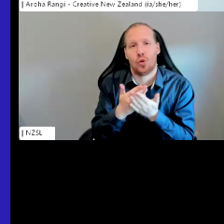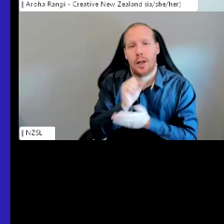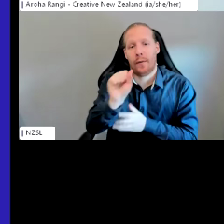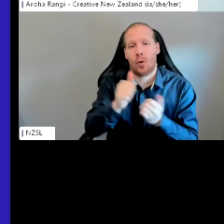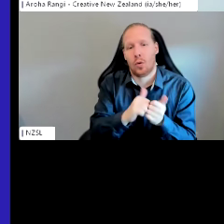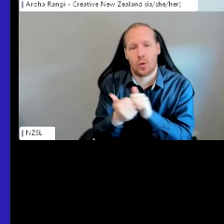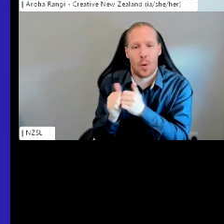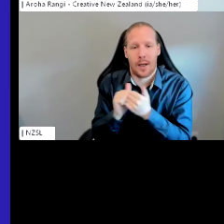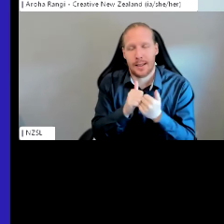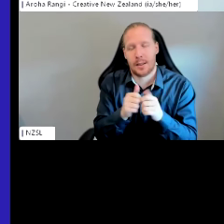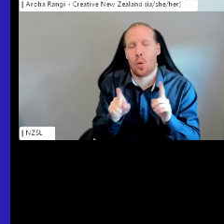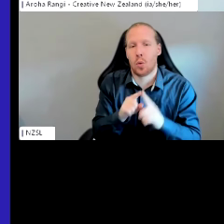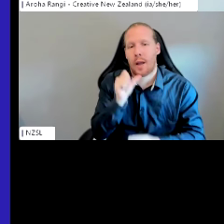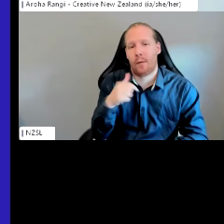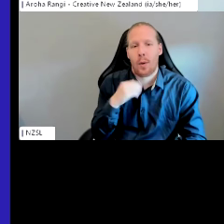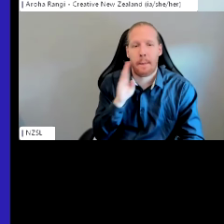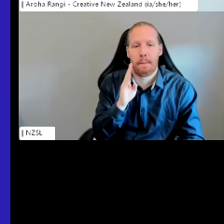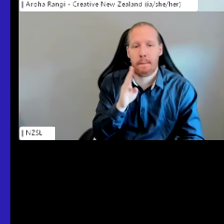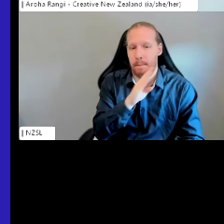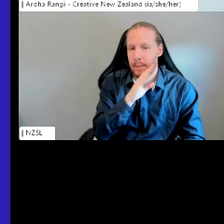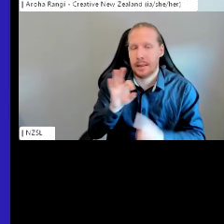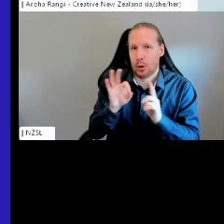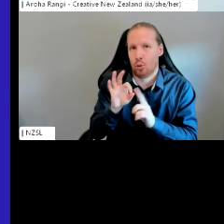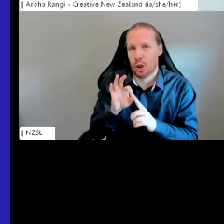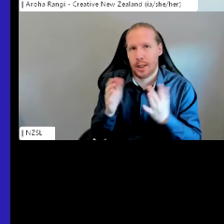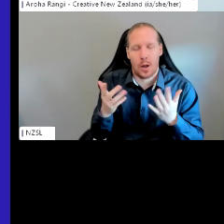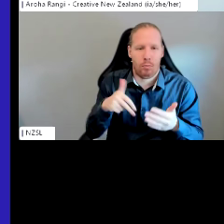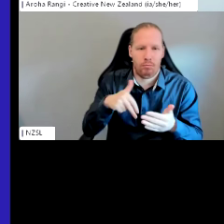questions that we missed or haven't been able to answer today with the recording. If you've